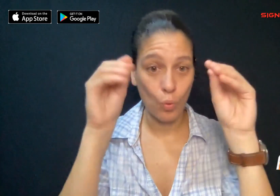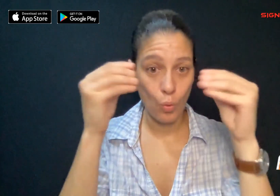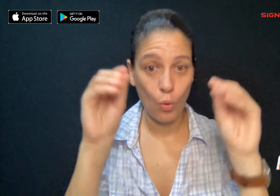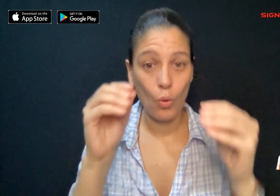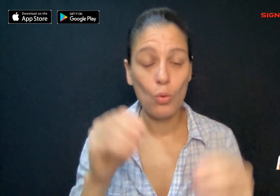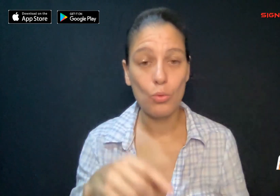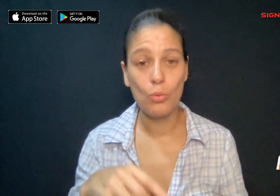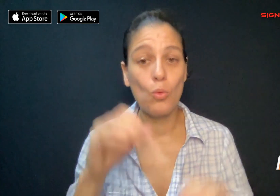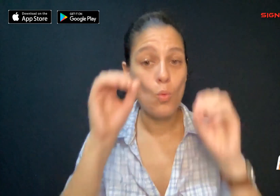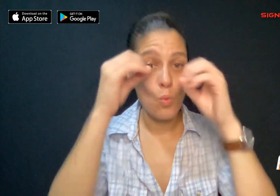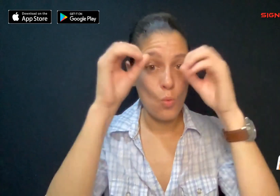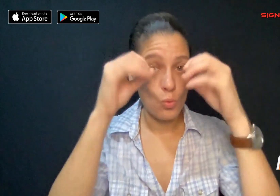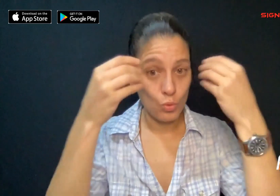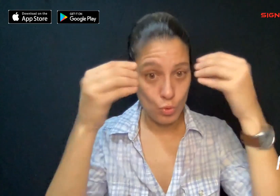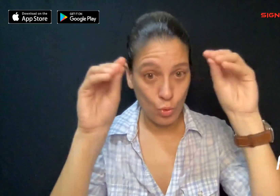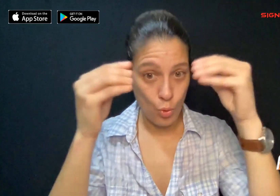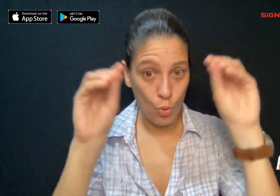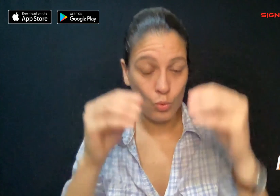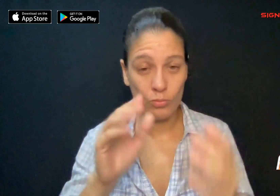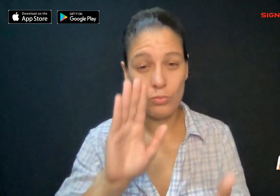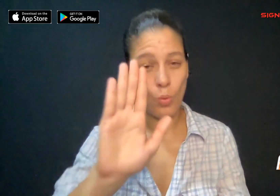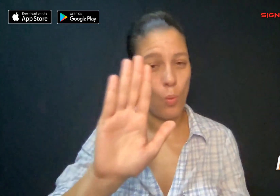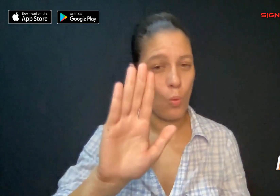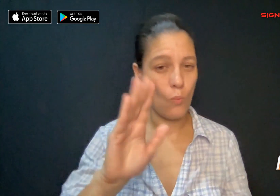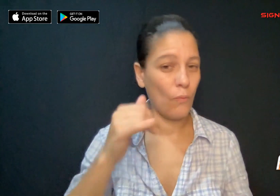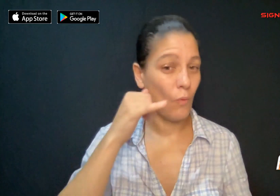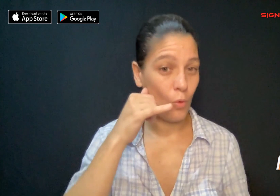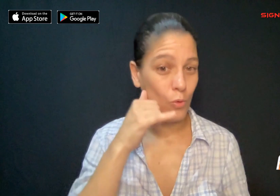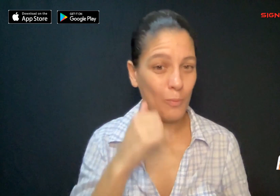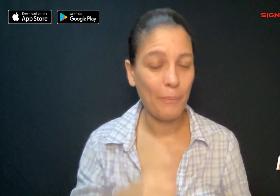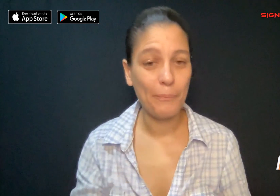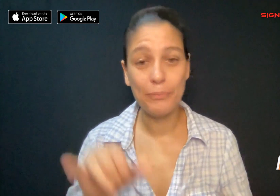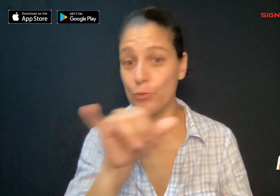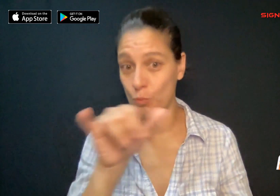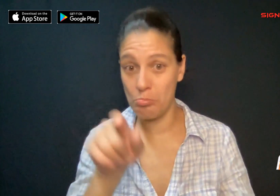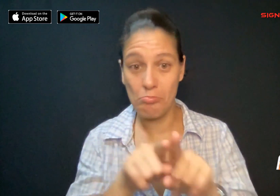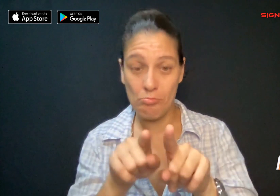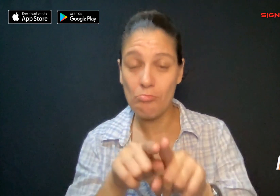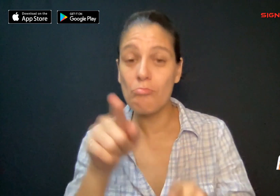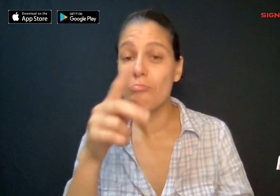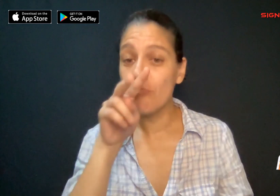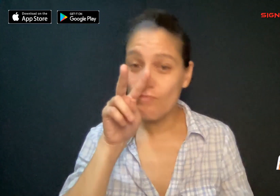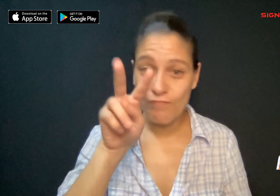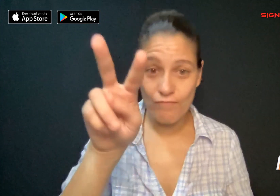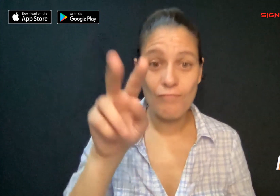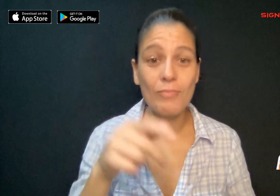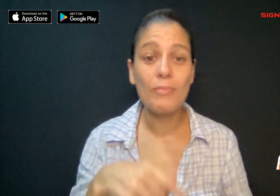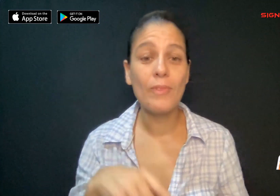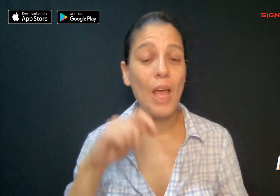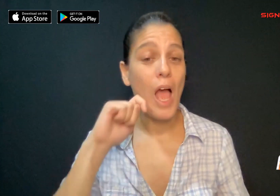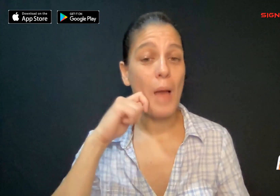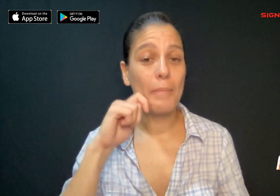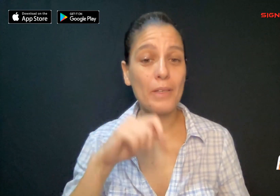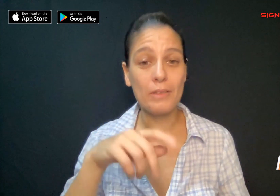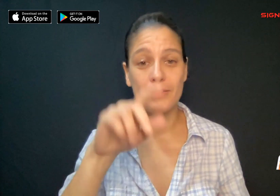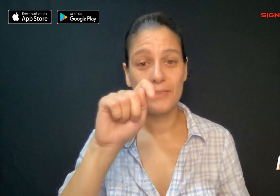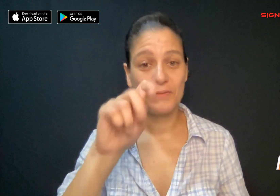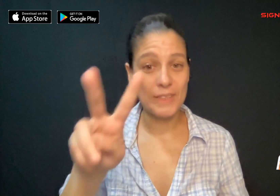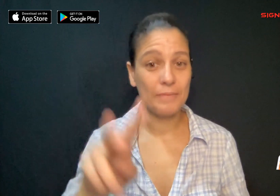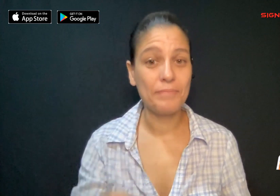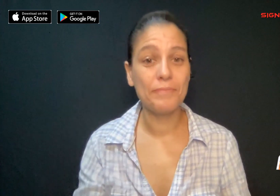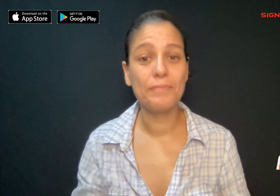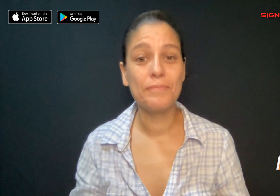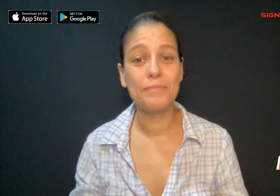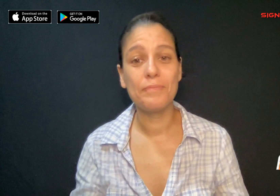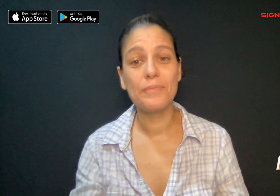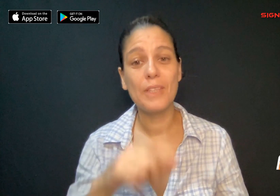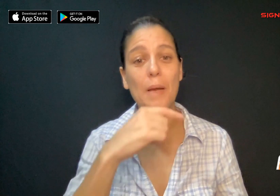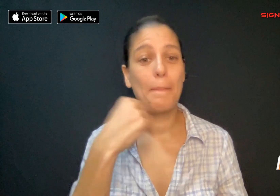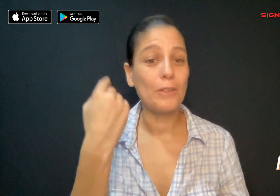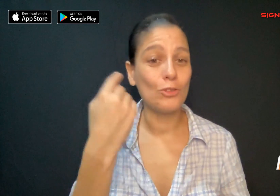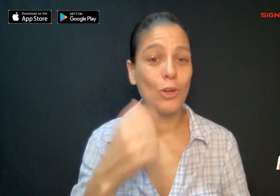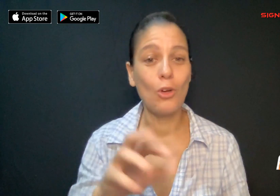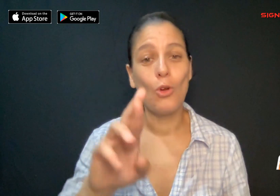or Google play store on your smart phone and you can also watch on Apple TV Amazon and